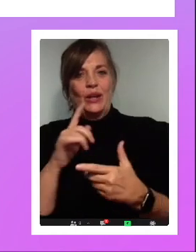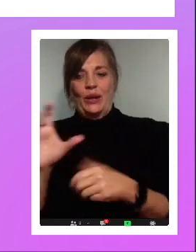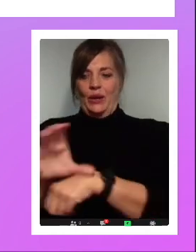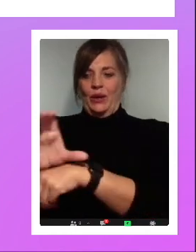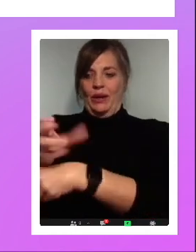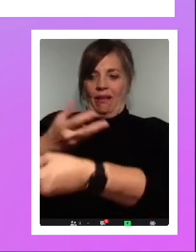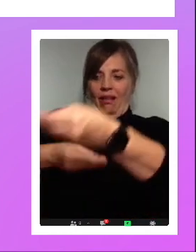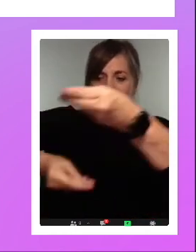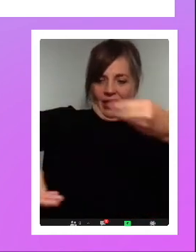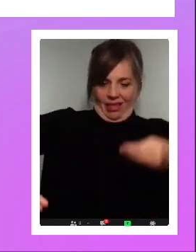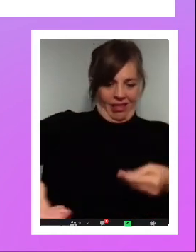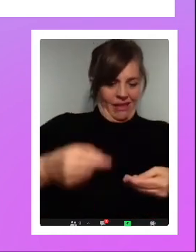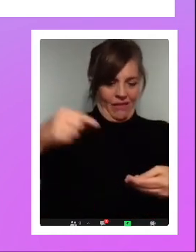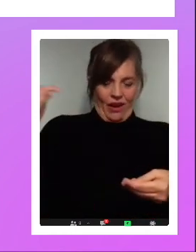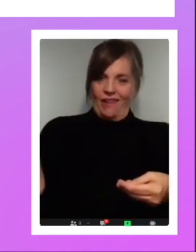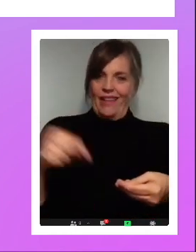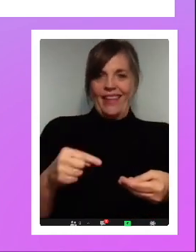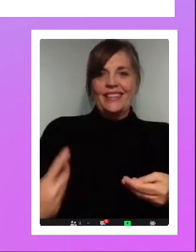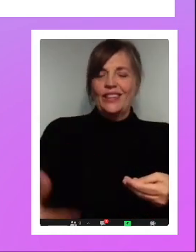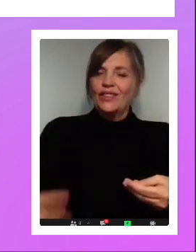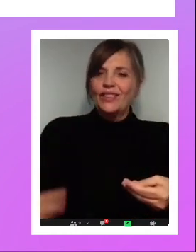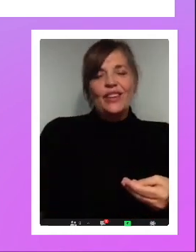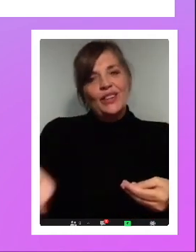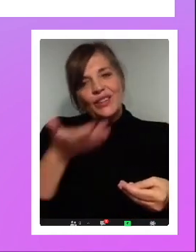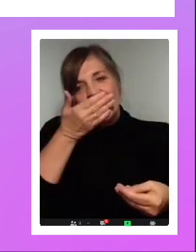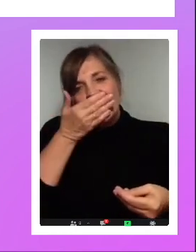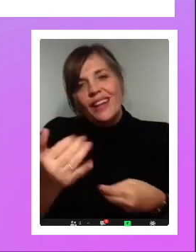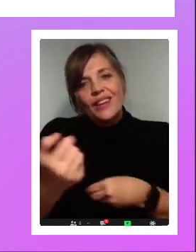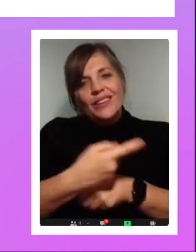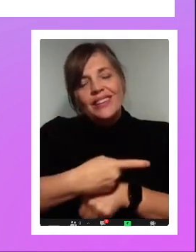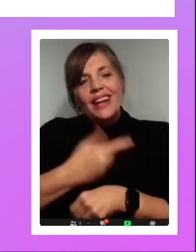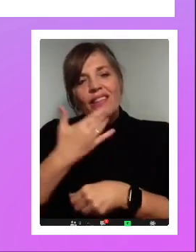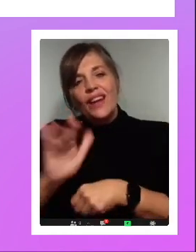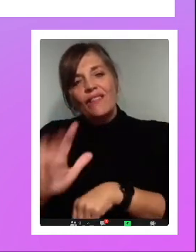So thank you and thank you for your time especially today.